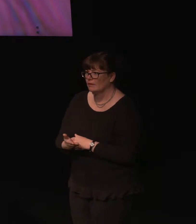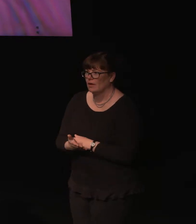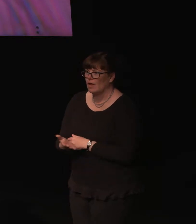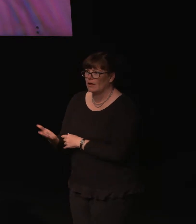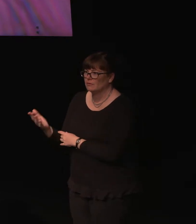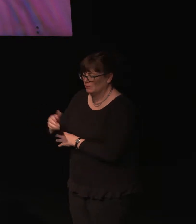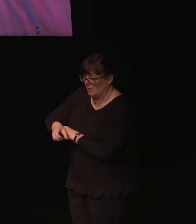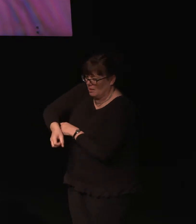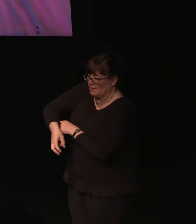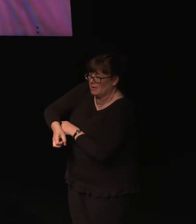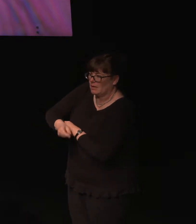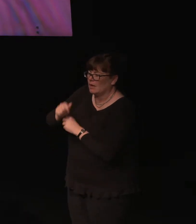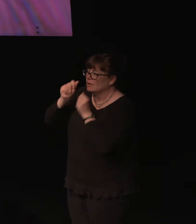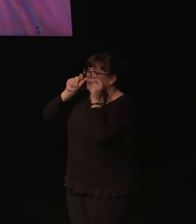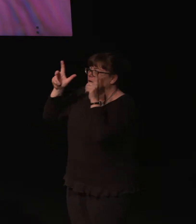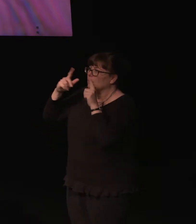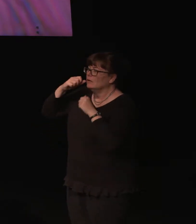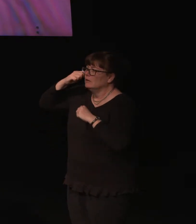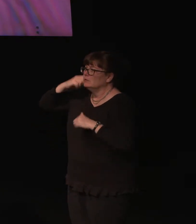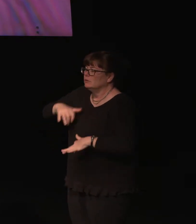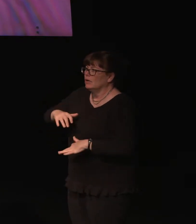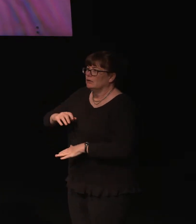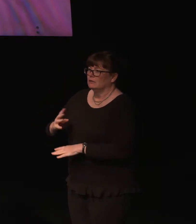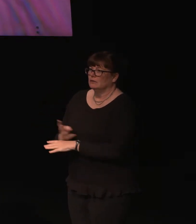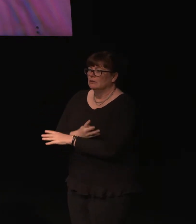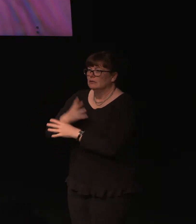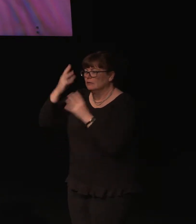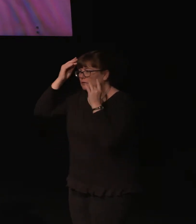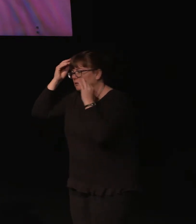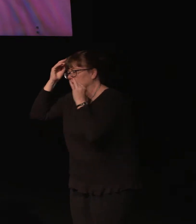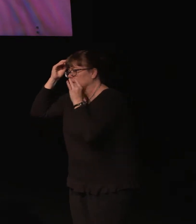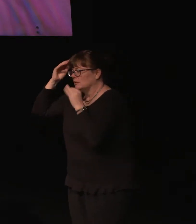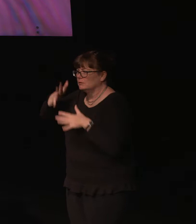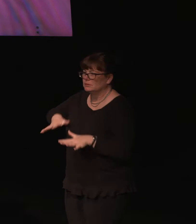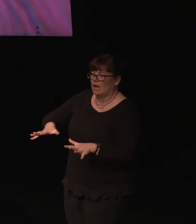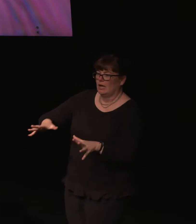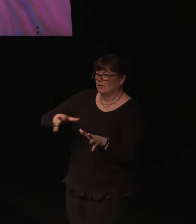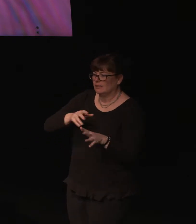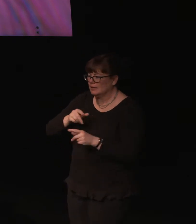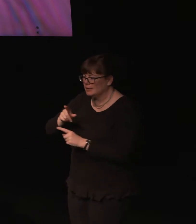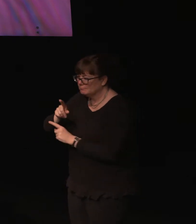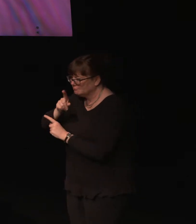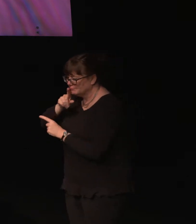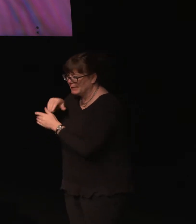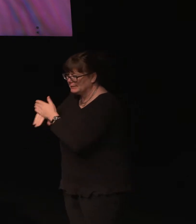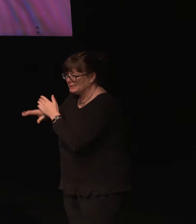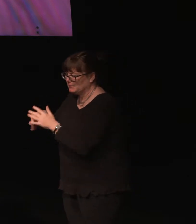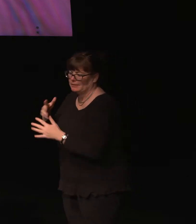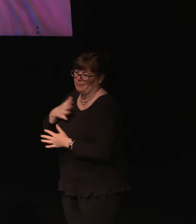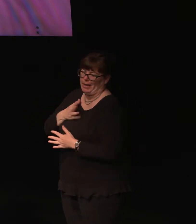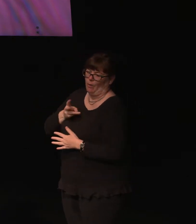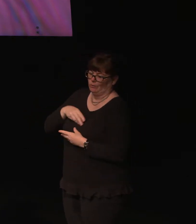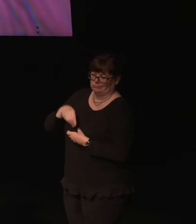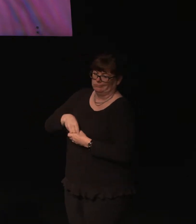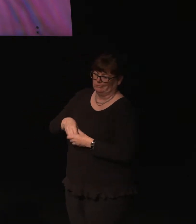That's mostly to do with my own anxieties, less to do with about stressing over accessibility. Though I will say